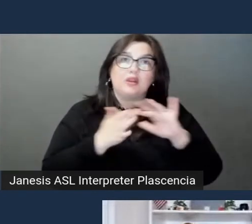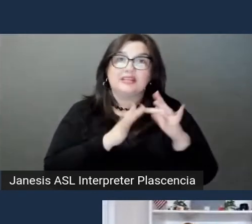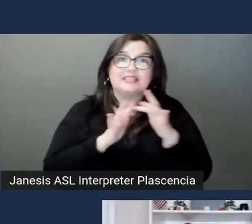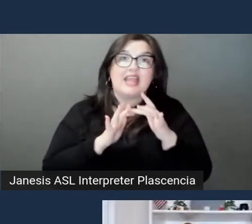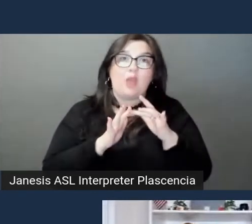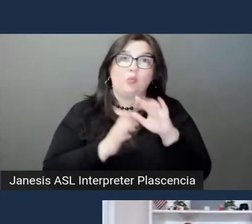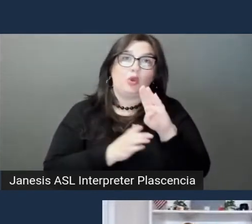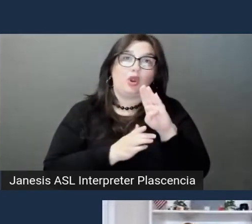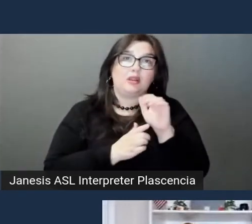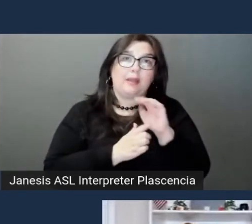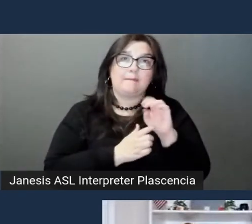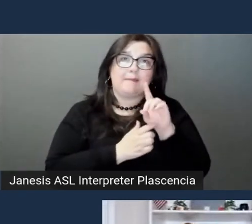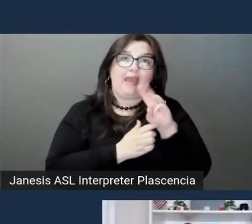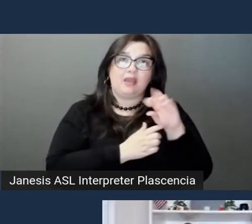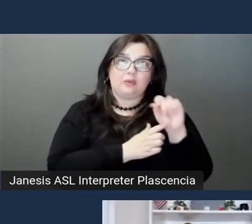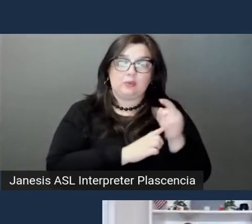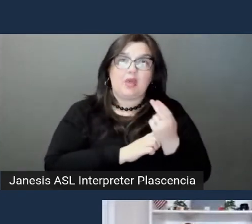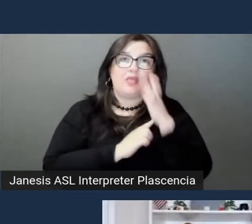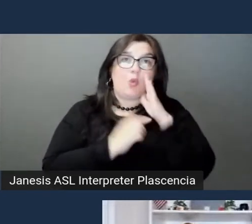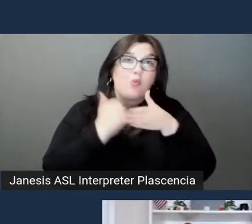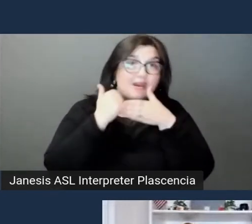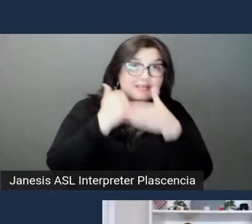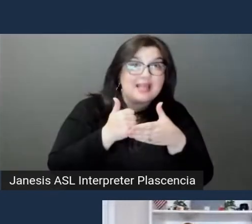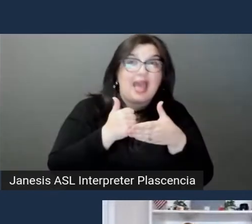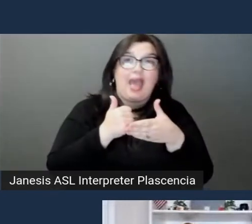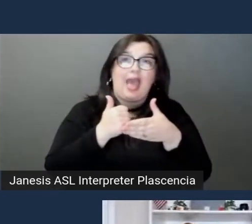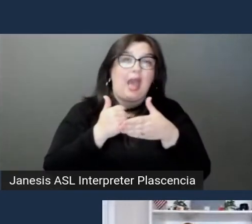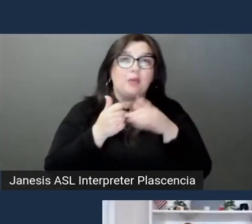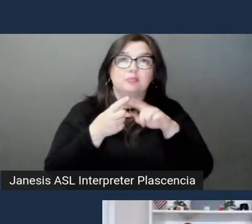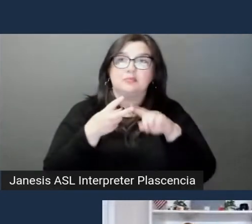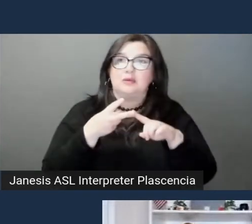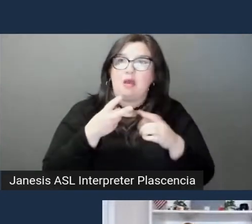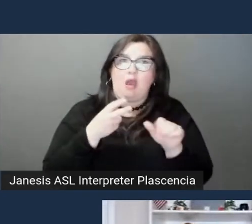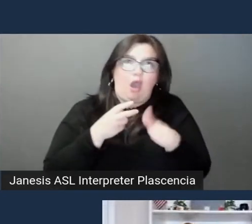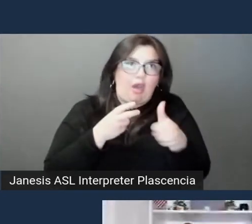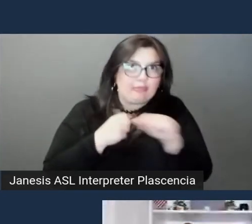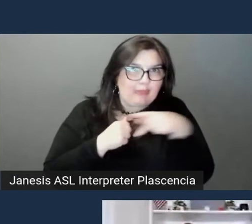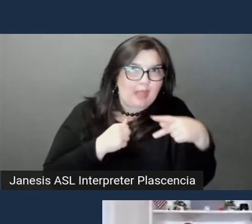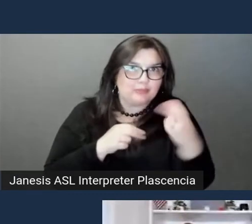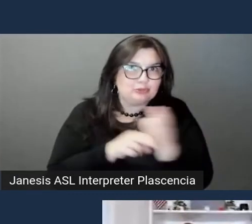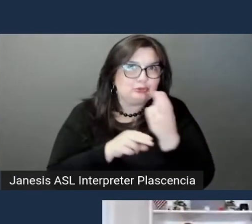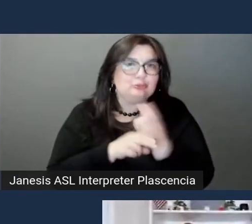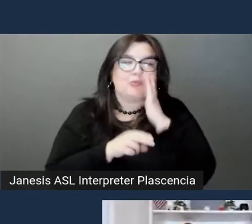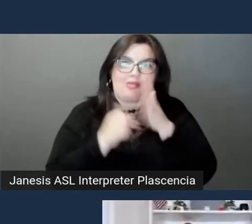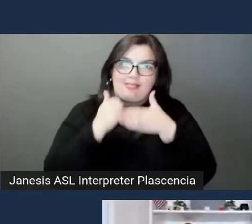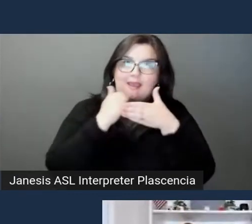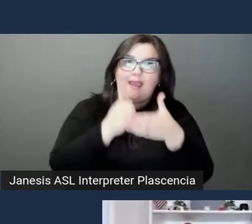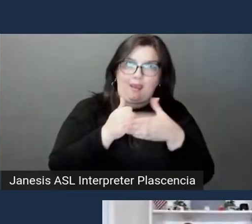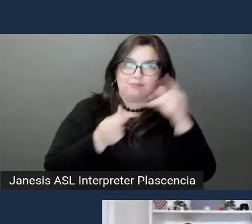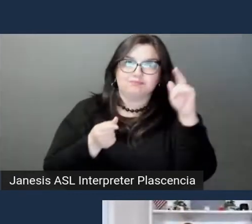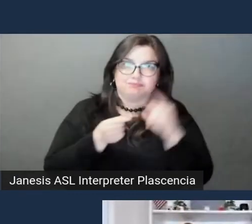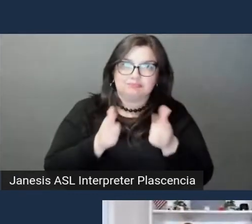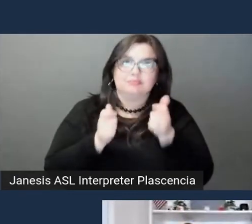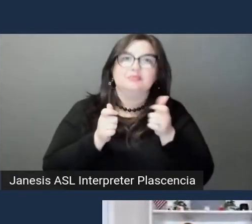all these things can help you if you have like, large number of applications. Alternatively, you can also deploy more than one Collector